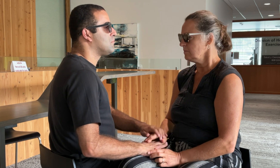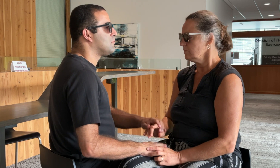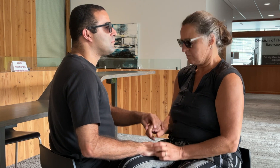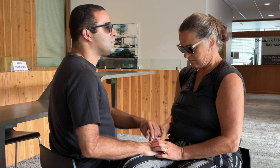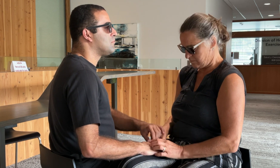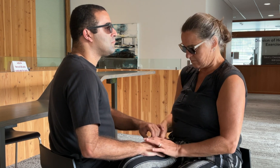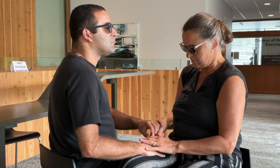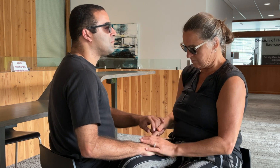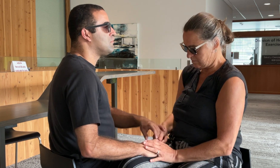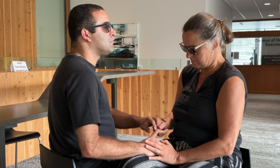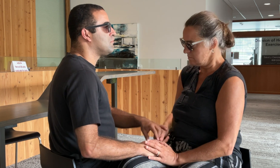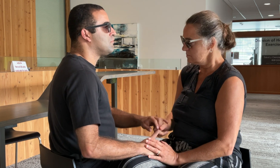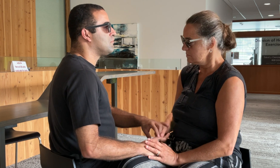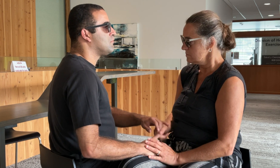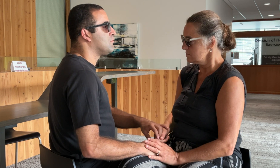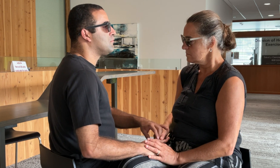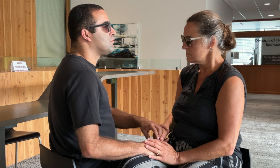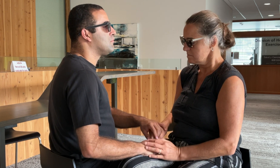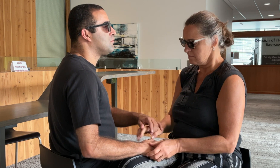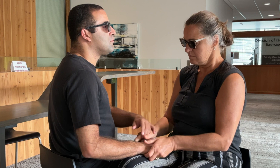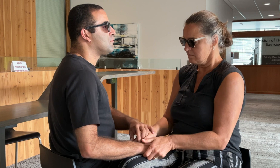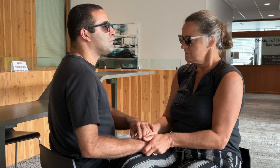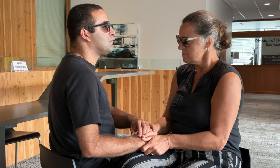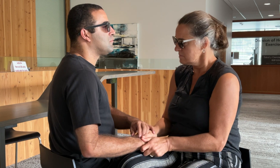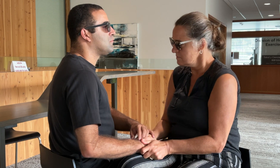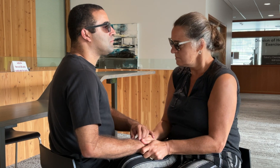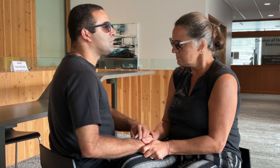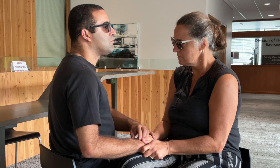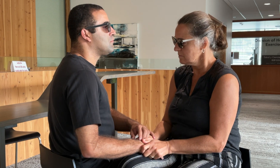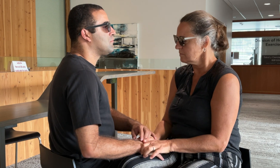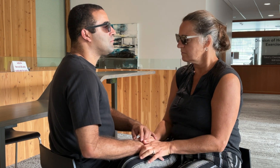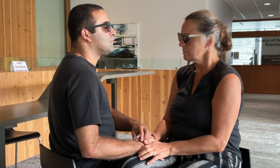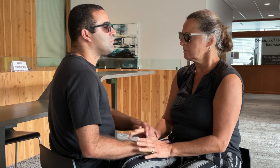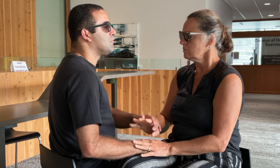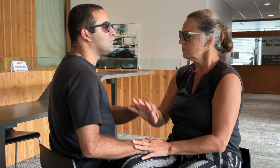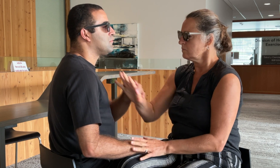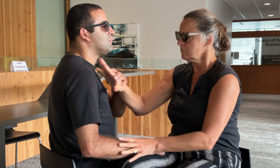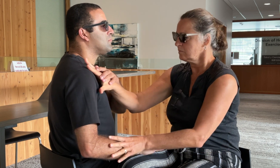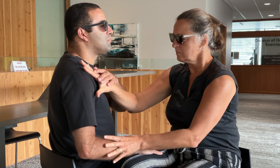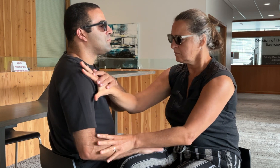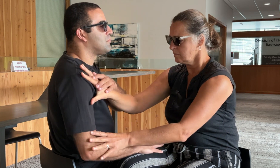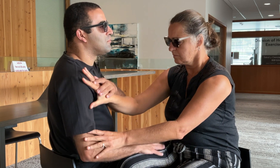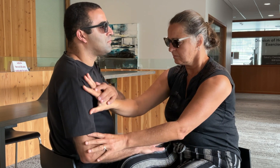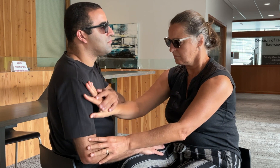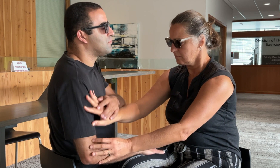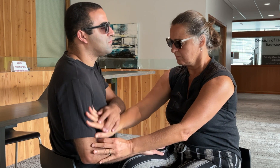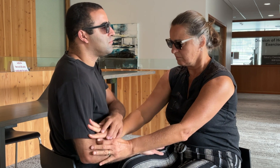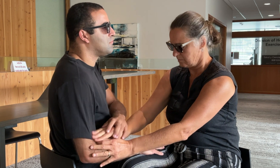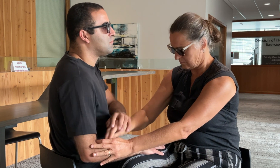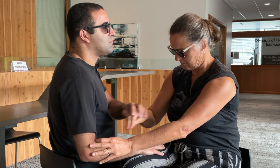With focused contact points, holding pressure on indexed locations, conveying movement, and using proprioceptive objects,